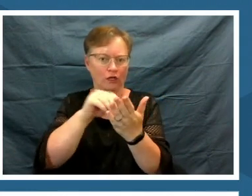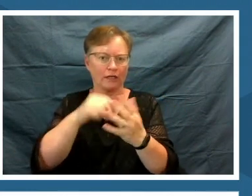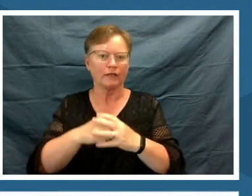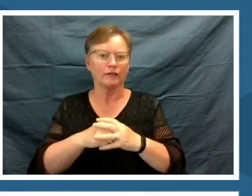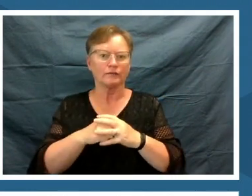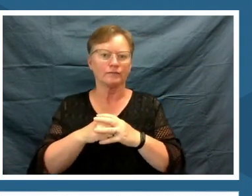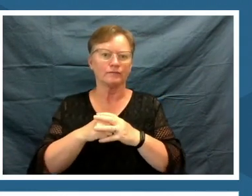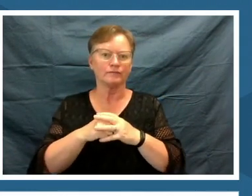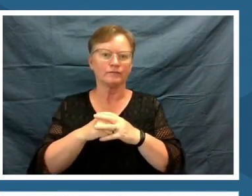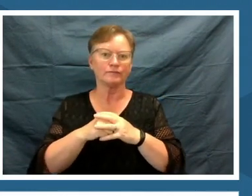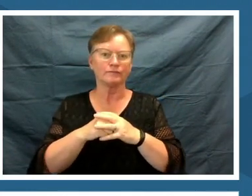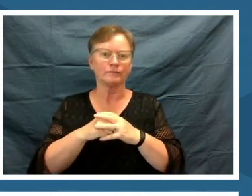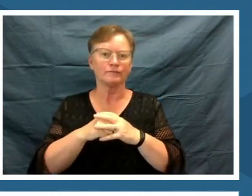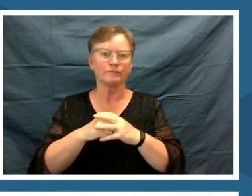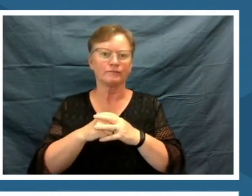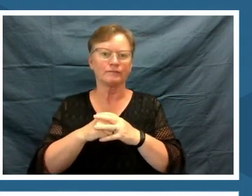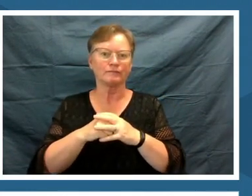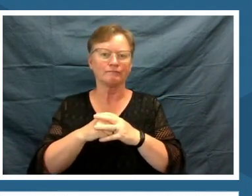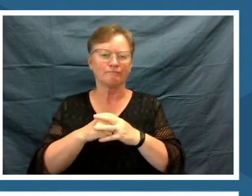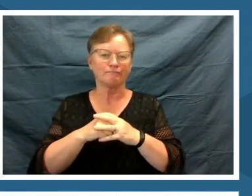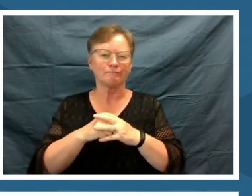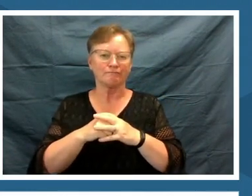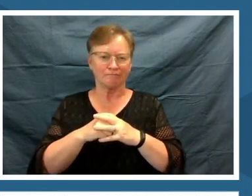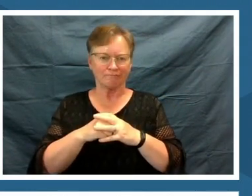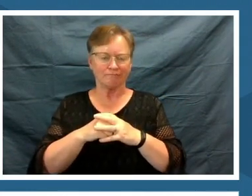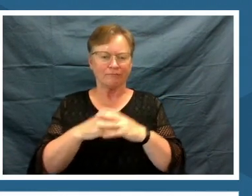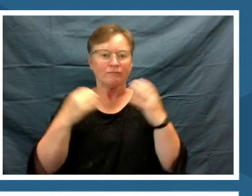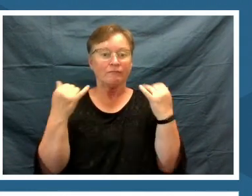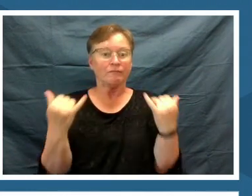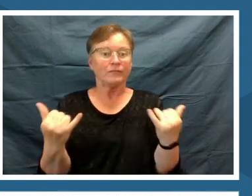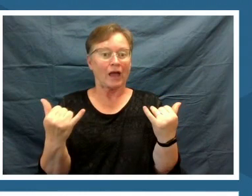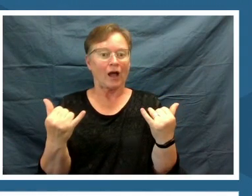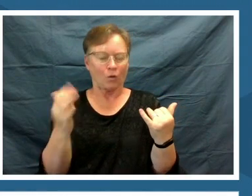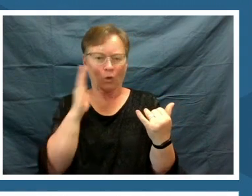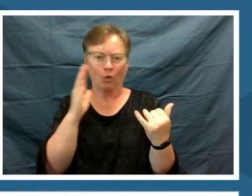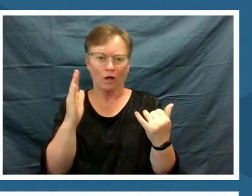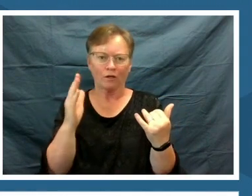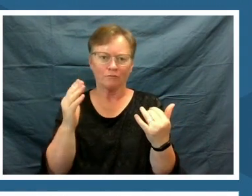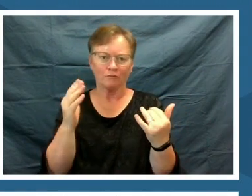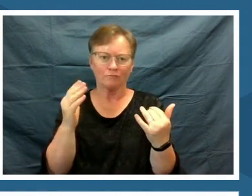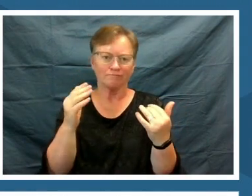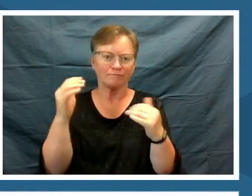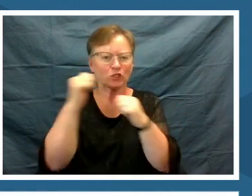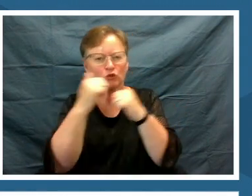now we'll structure the day as are the time